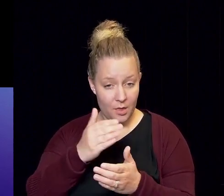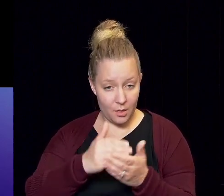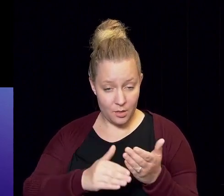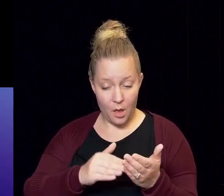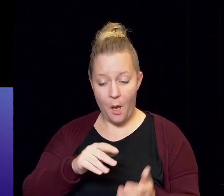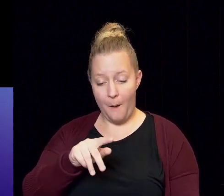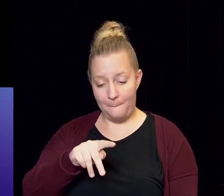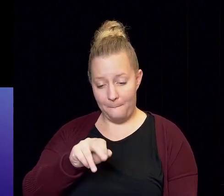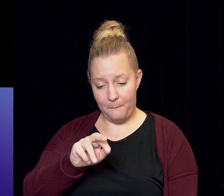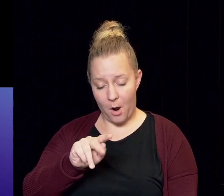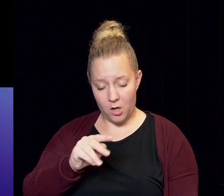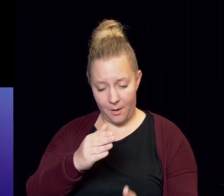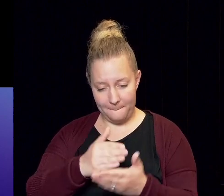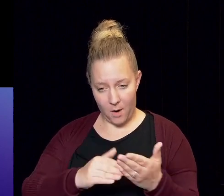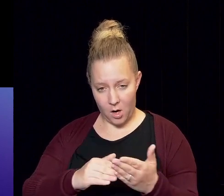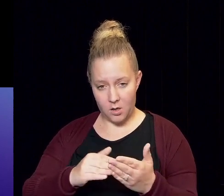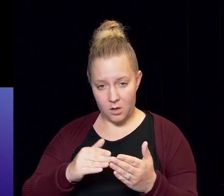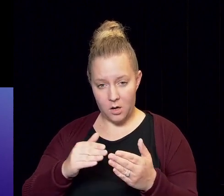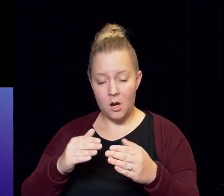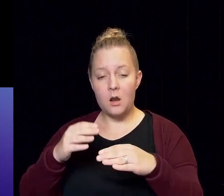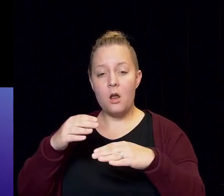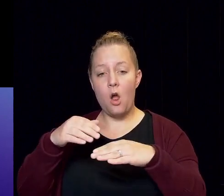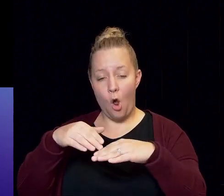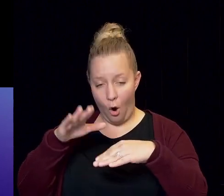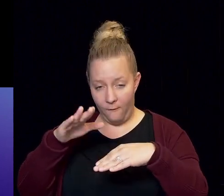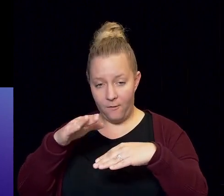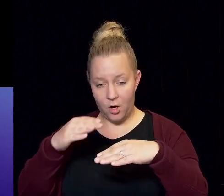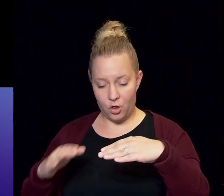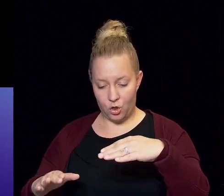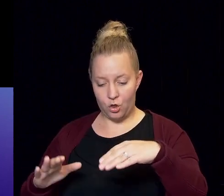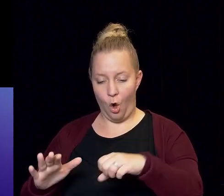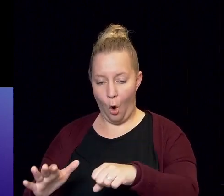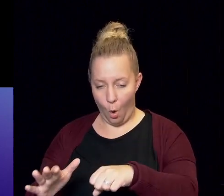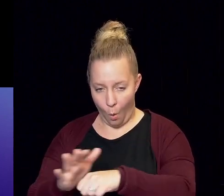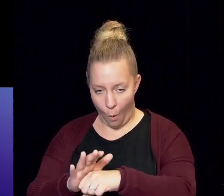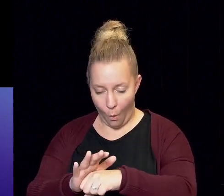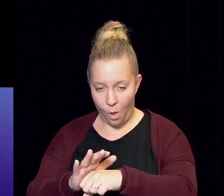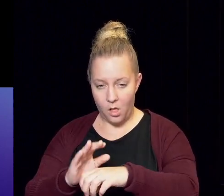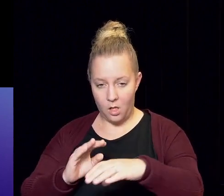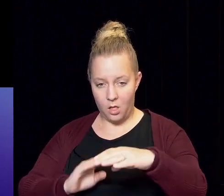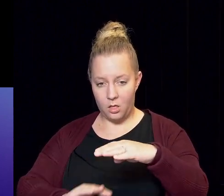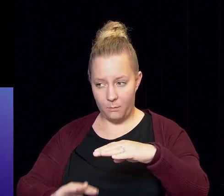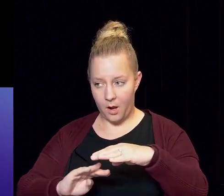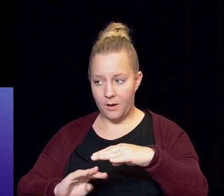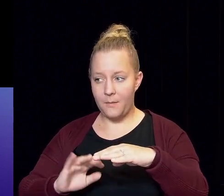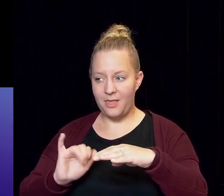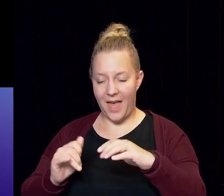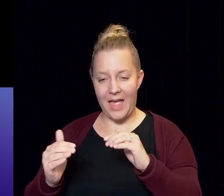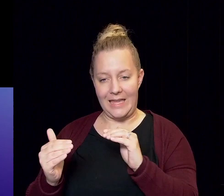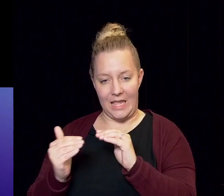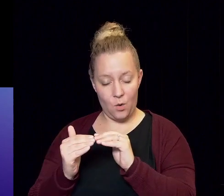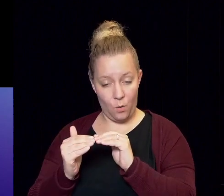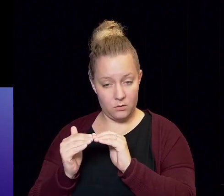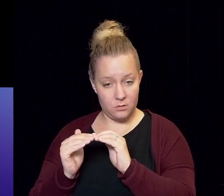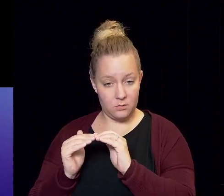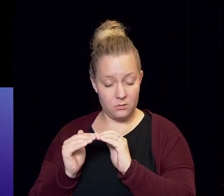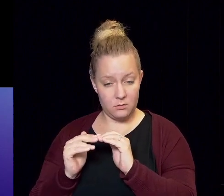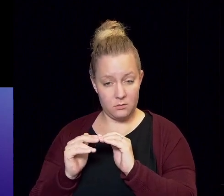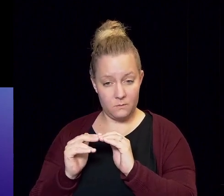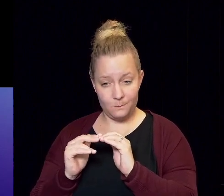over the whole and that will equal